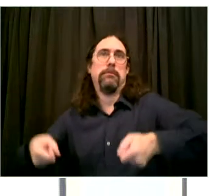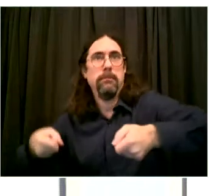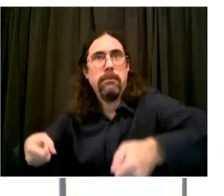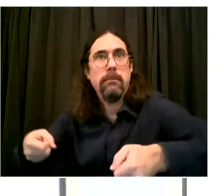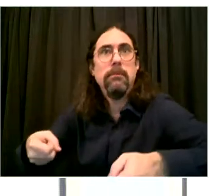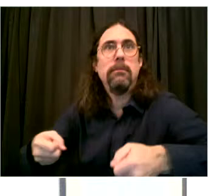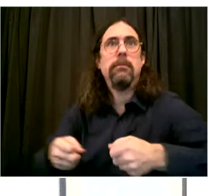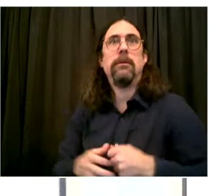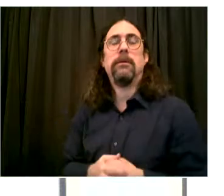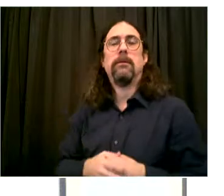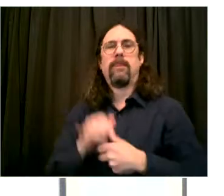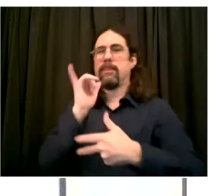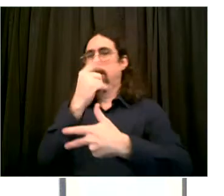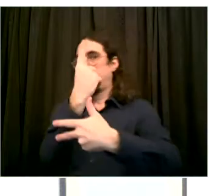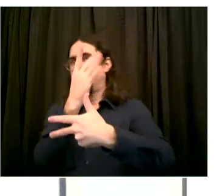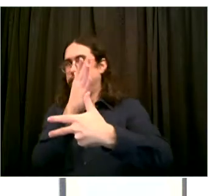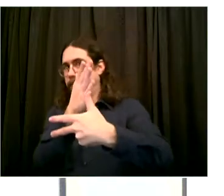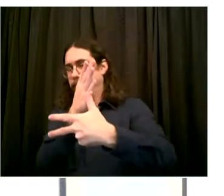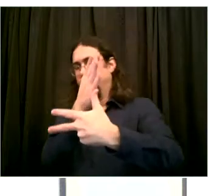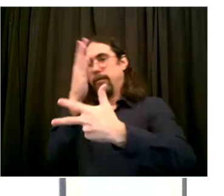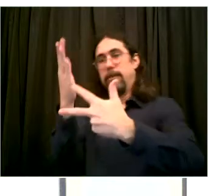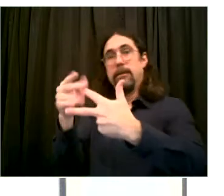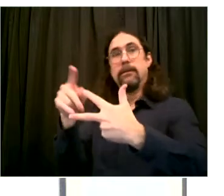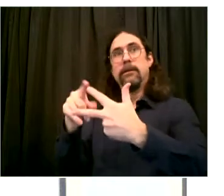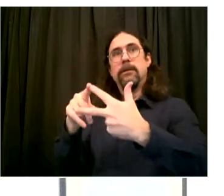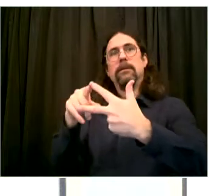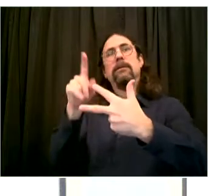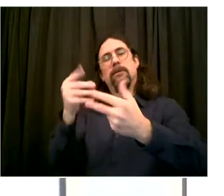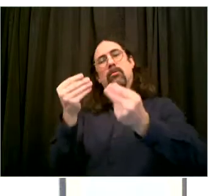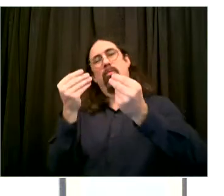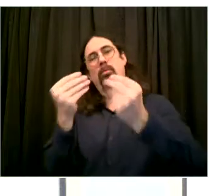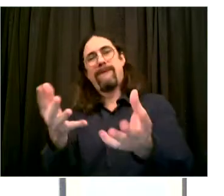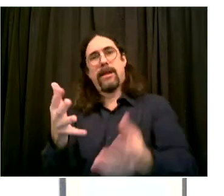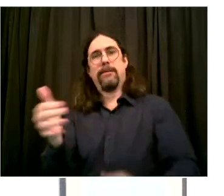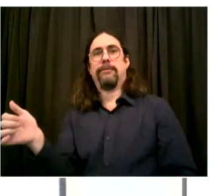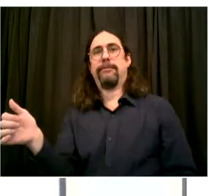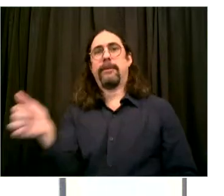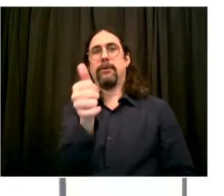ONE. NUMBER TWO, ENSURING WE HAVE